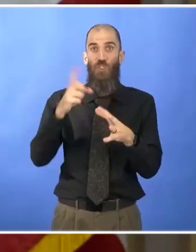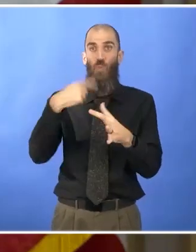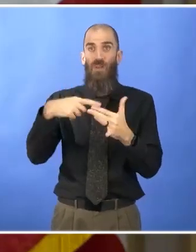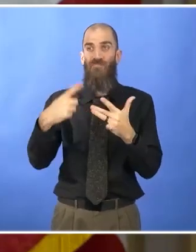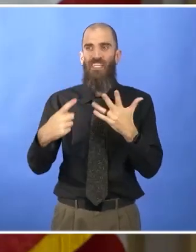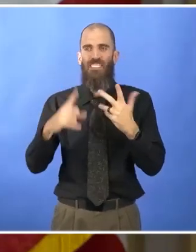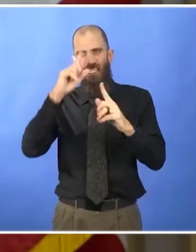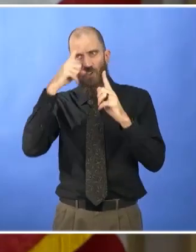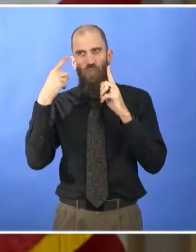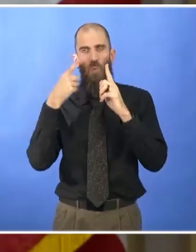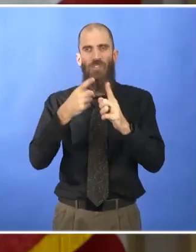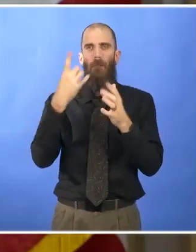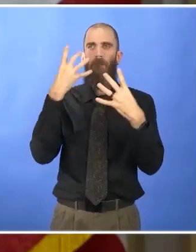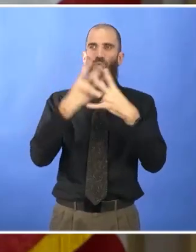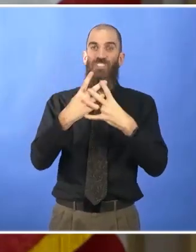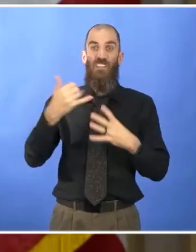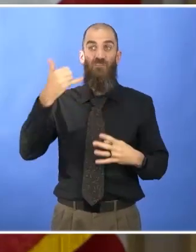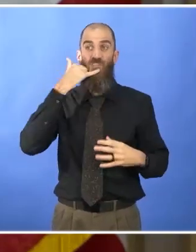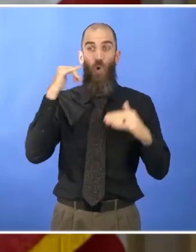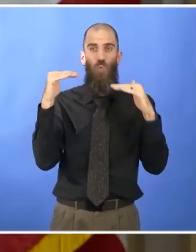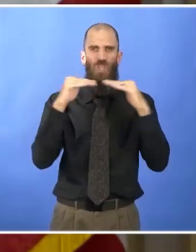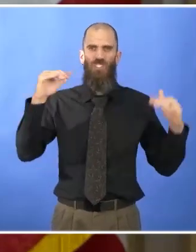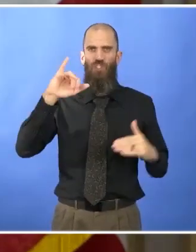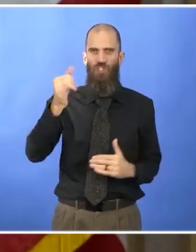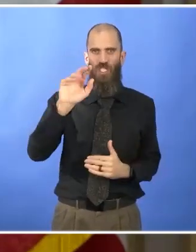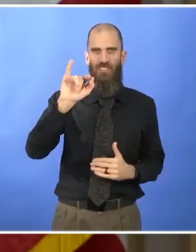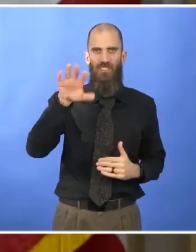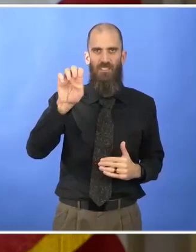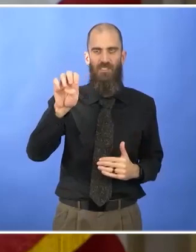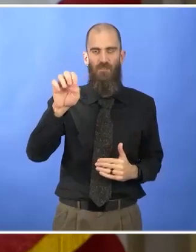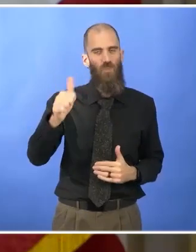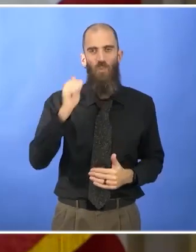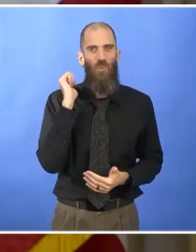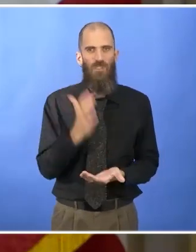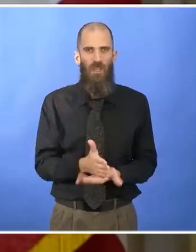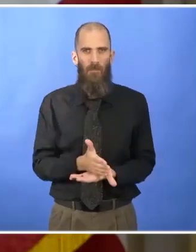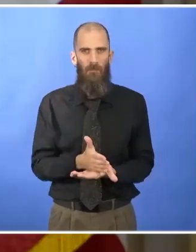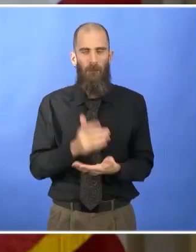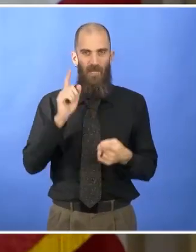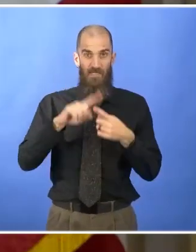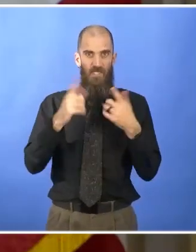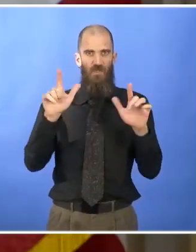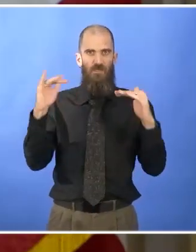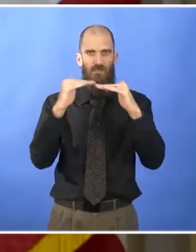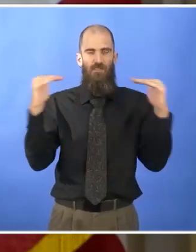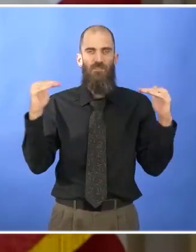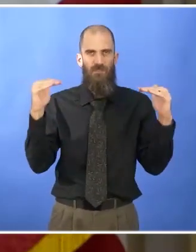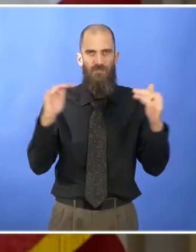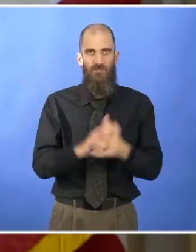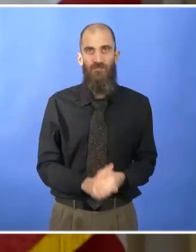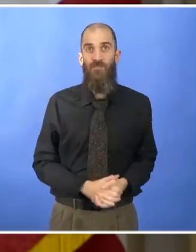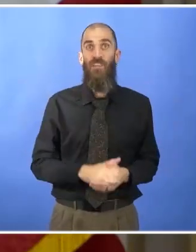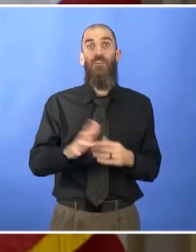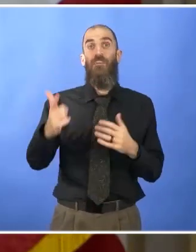START BY THANKING MY FORMER COLLEAGUE AND FRIEND.